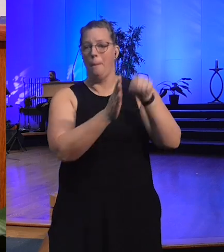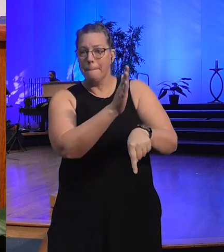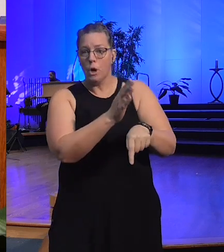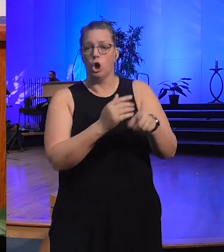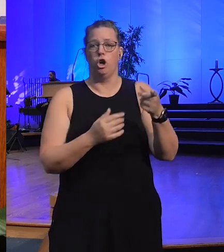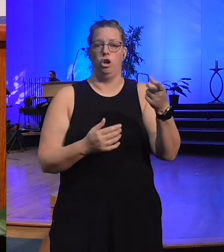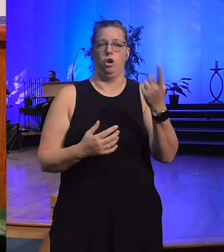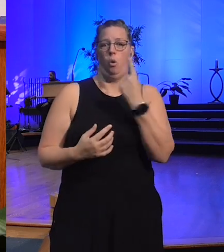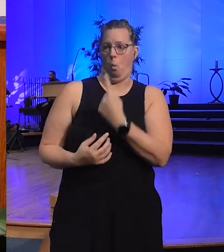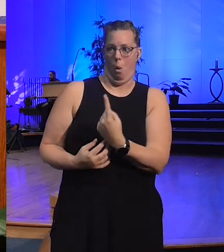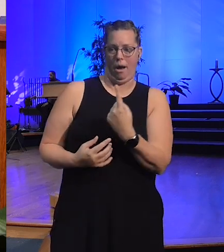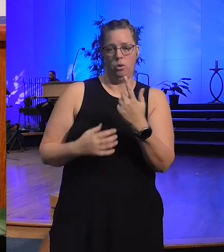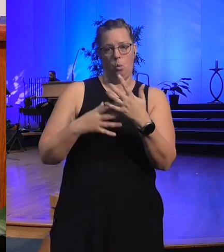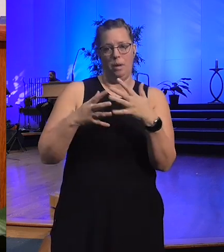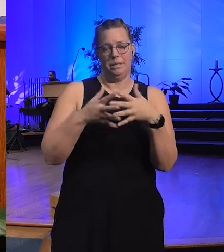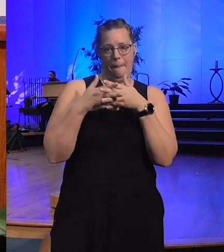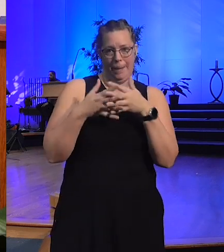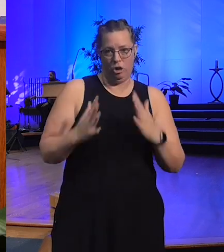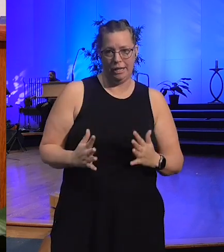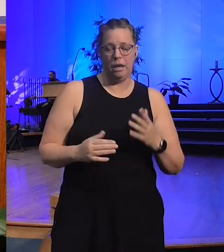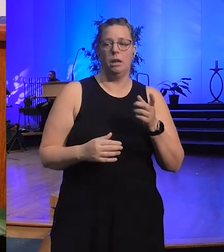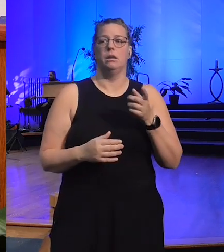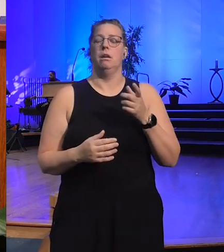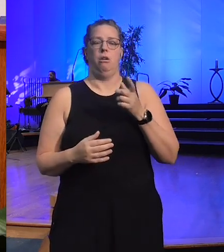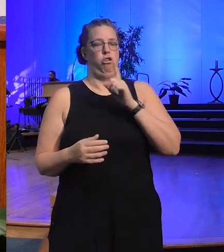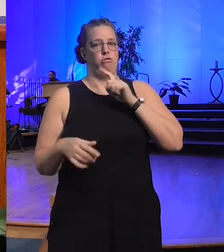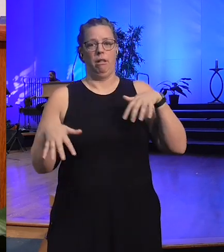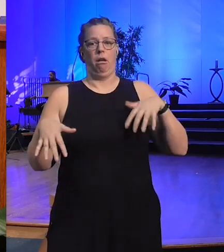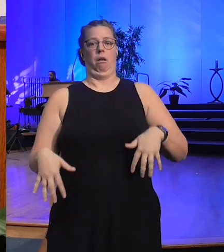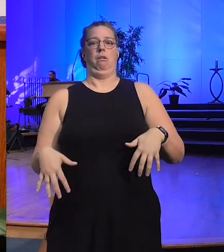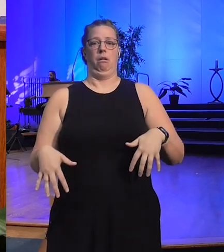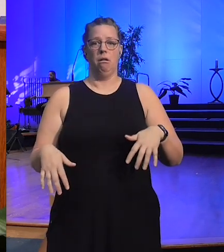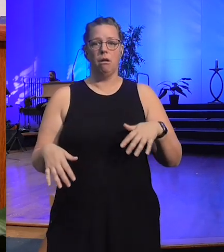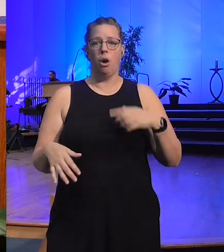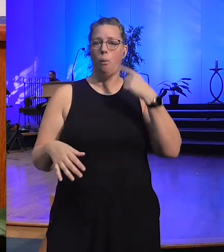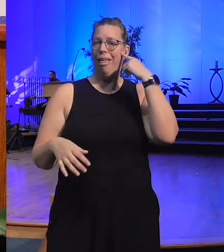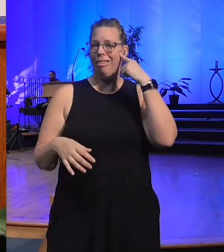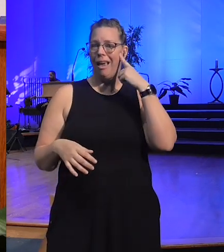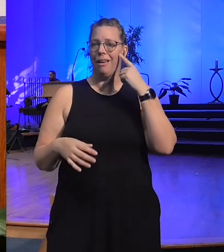citizen it shocks the conscience when we think of innocent people being killed or